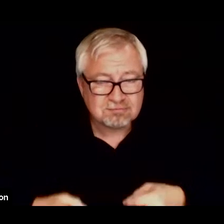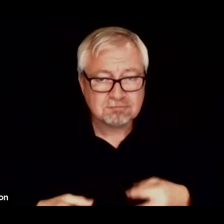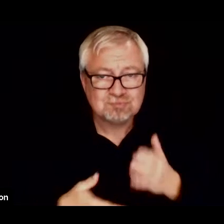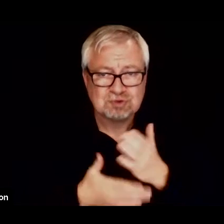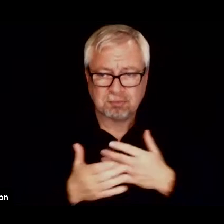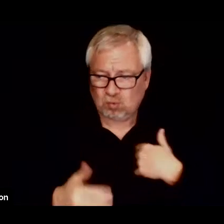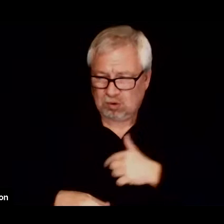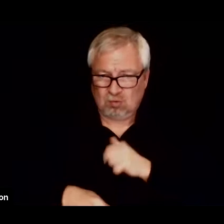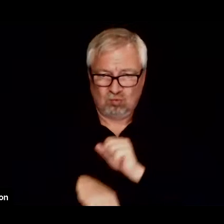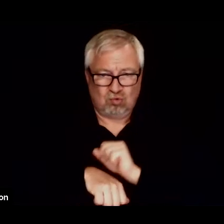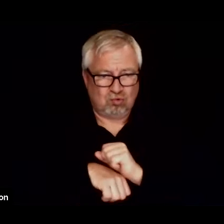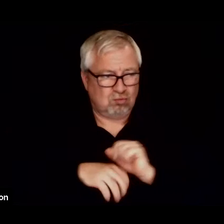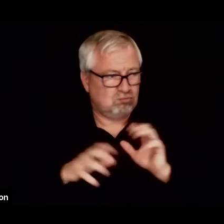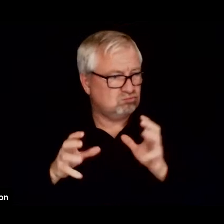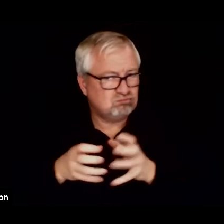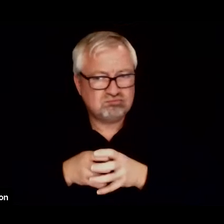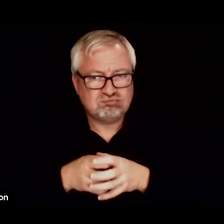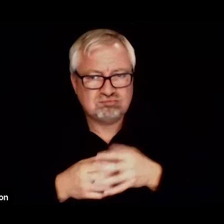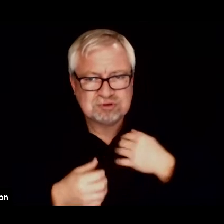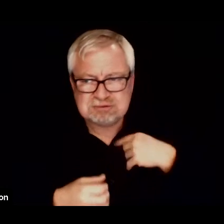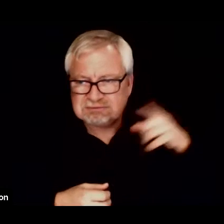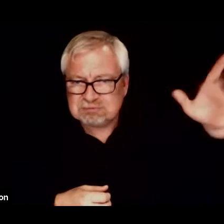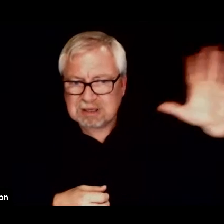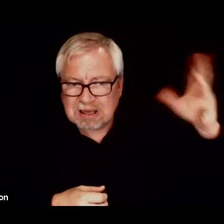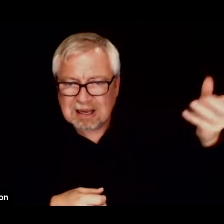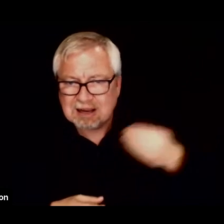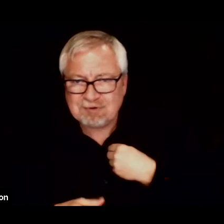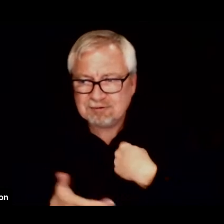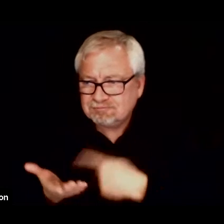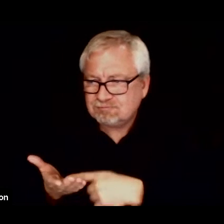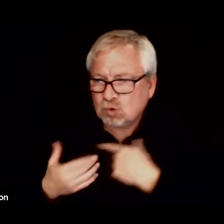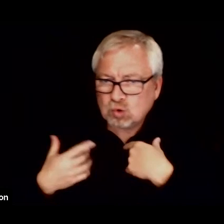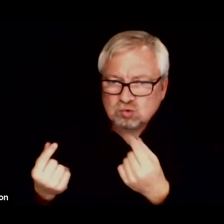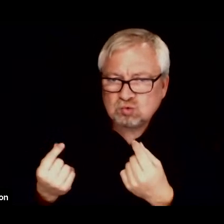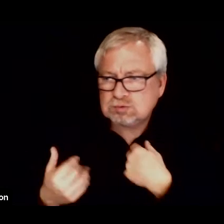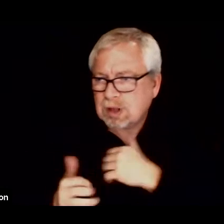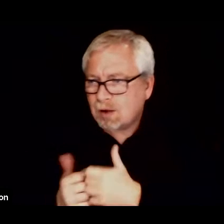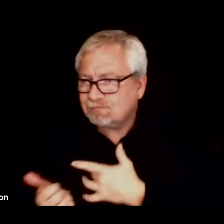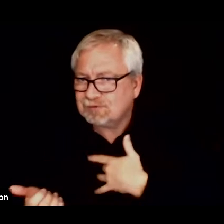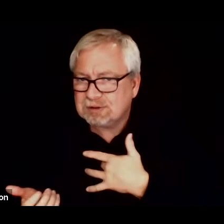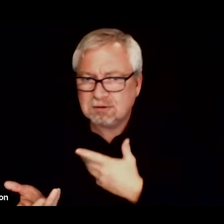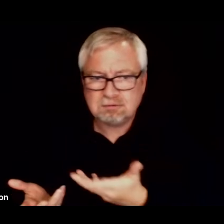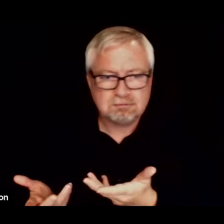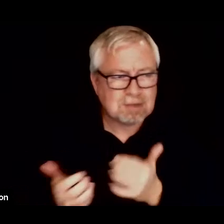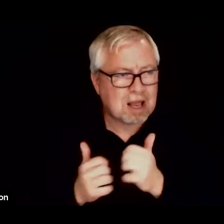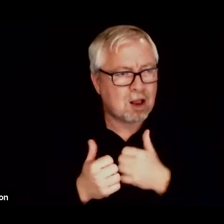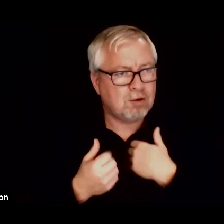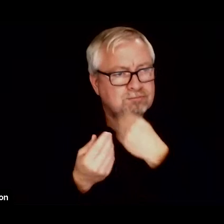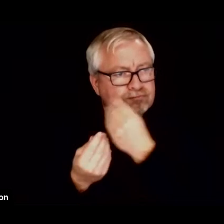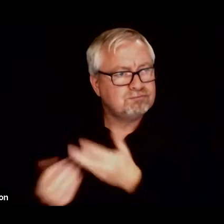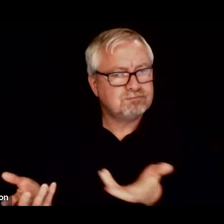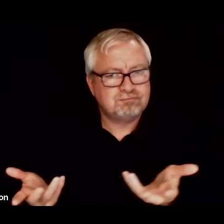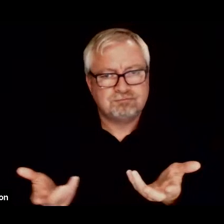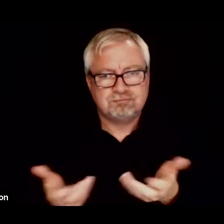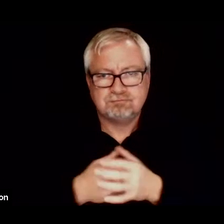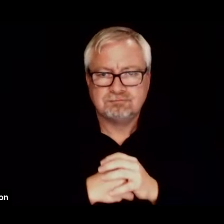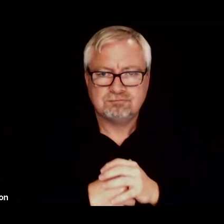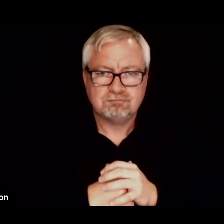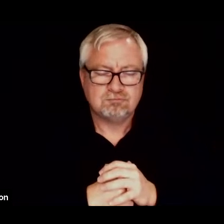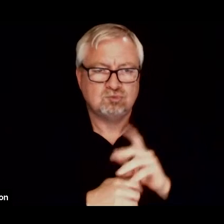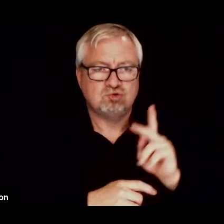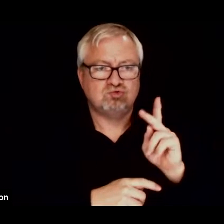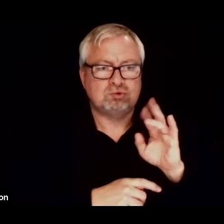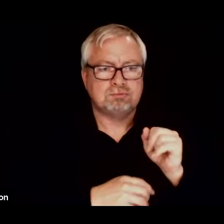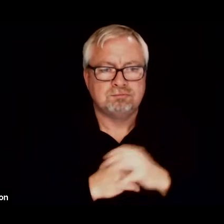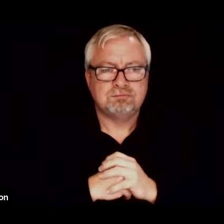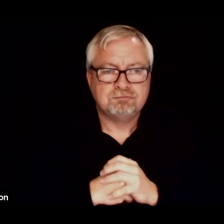napkin list or something um essential workers might be yes i mean um that is today's kobe 19